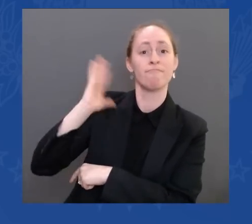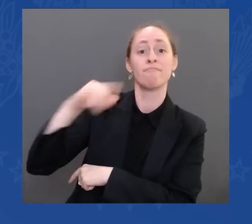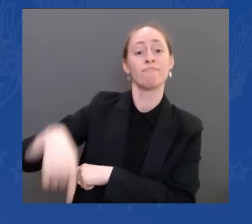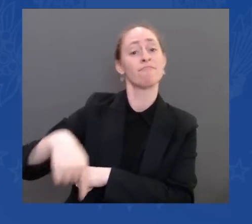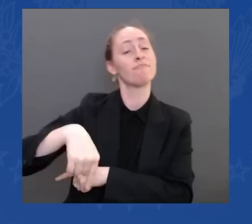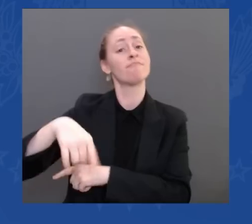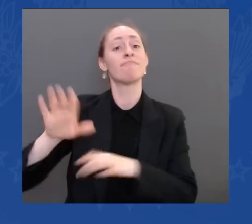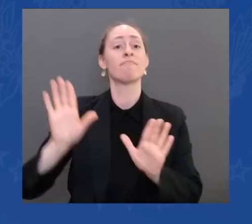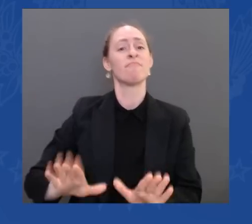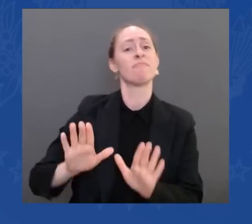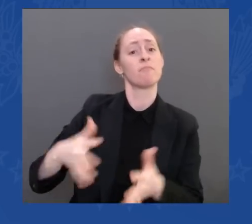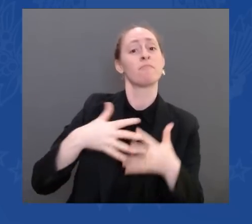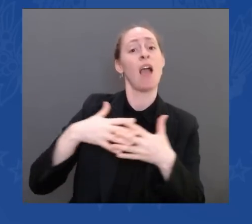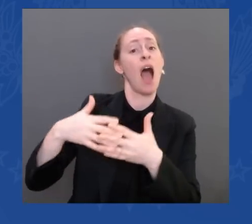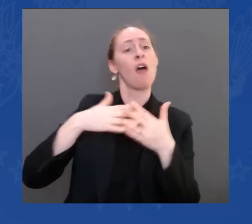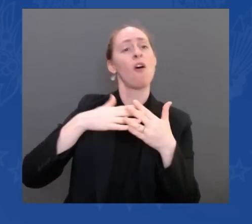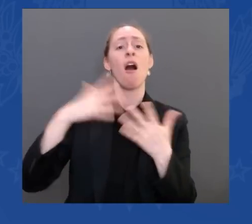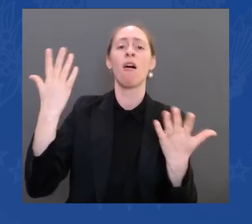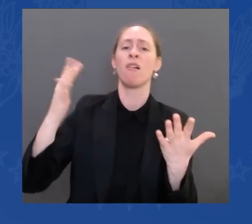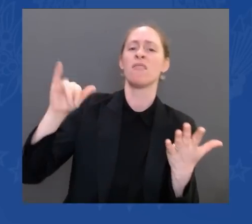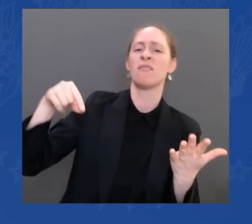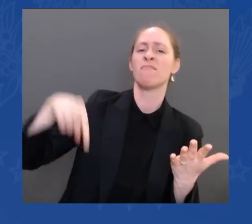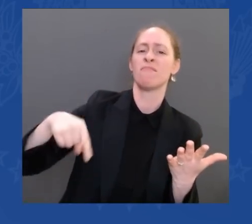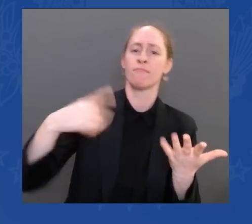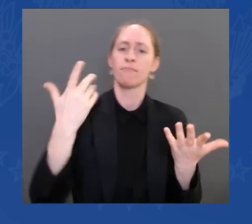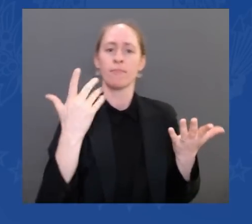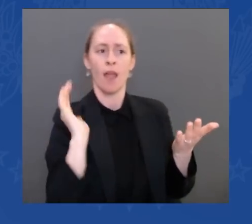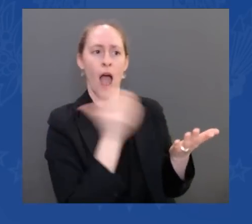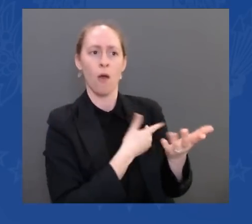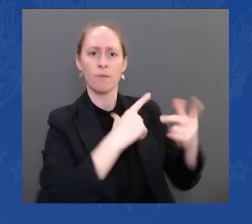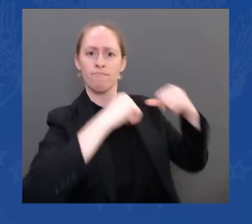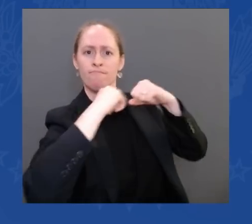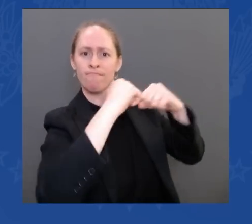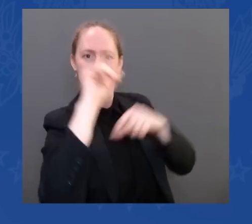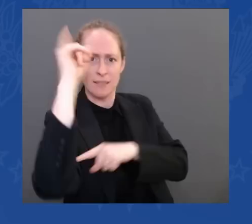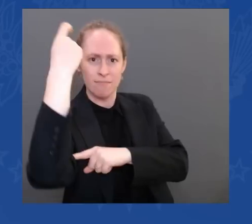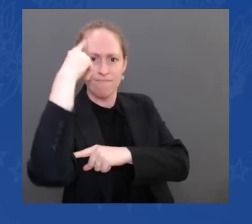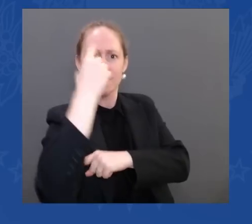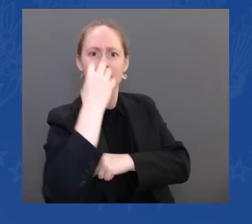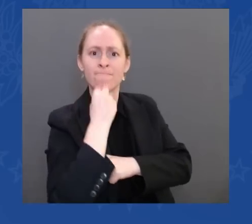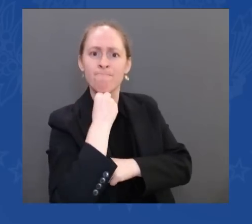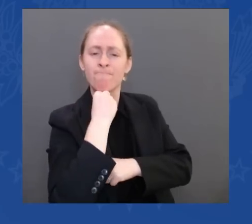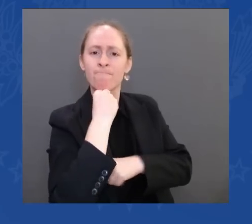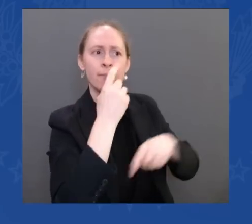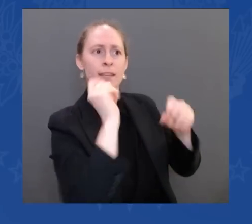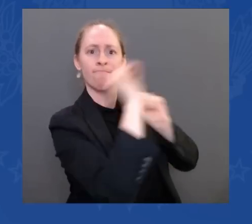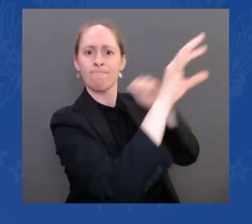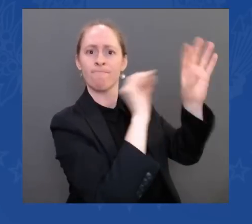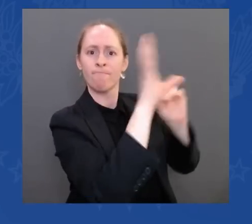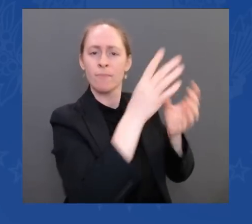and a lot of people who, in fact, kept the -- kept it going. I was -- a slight digression --